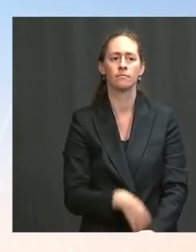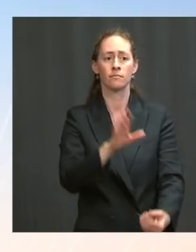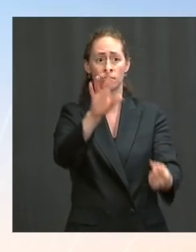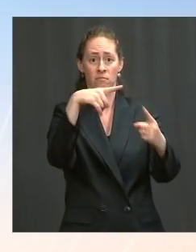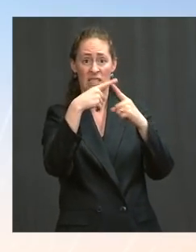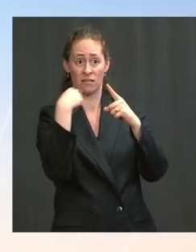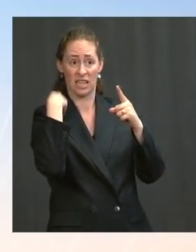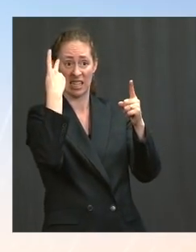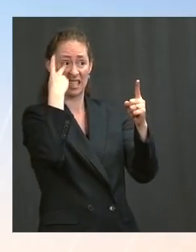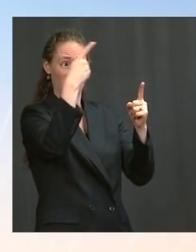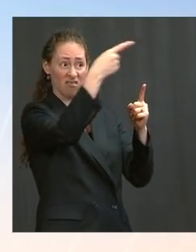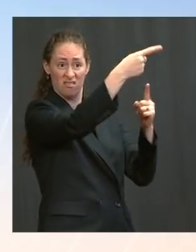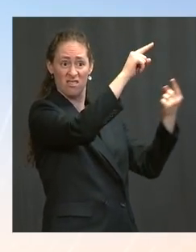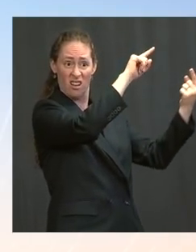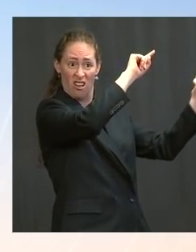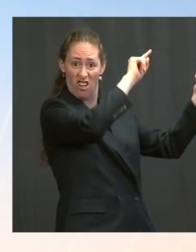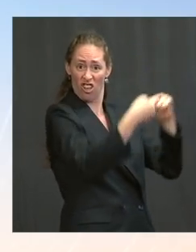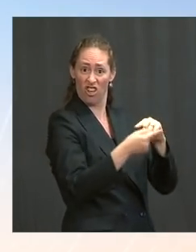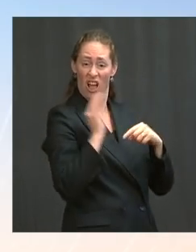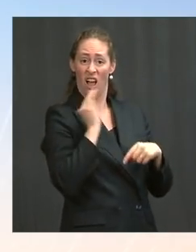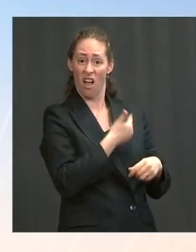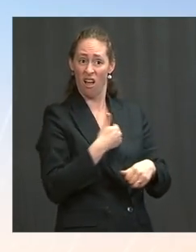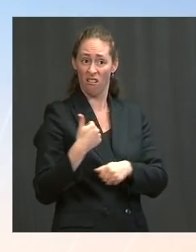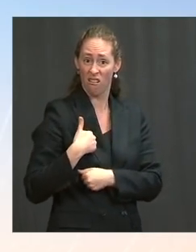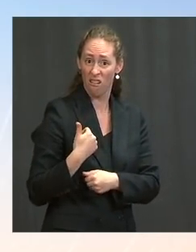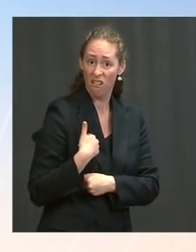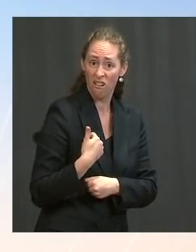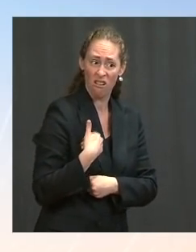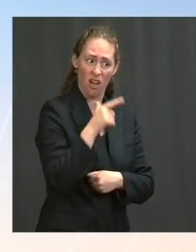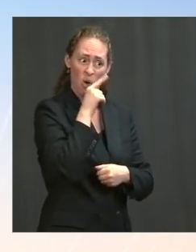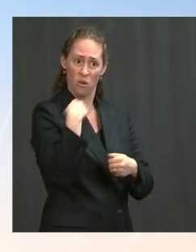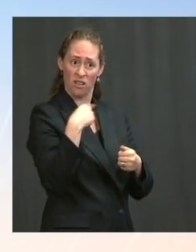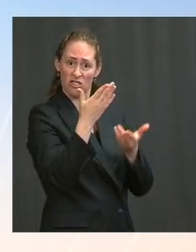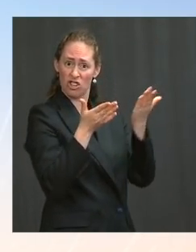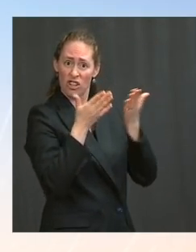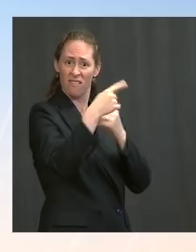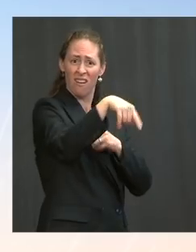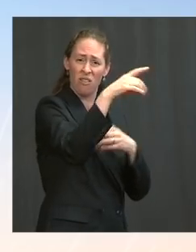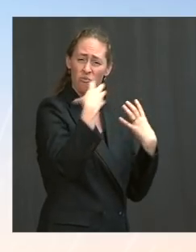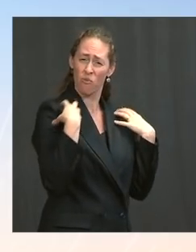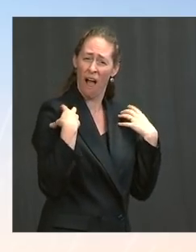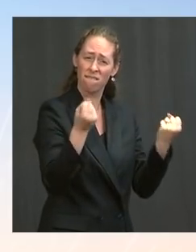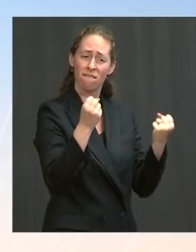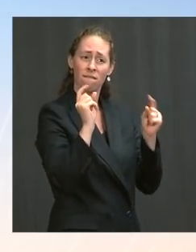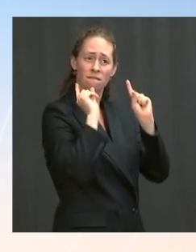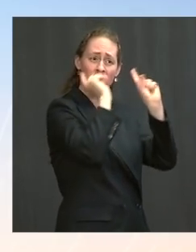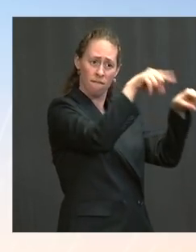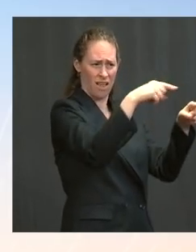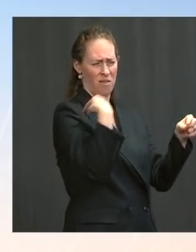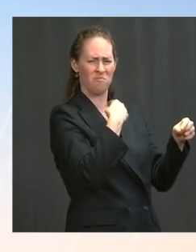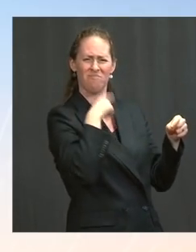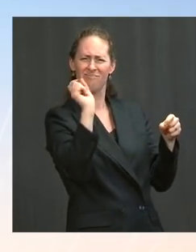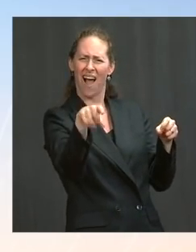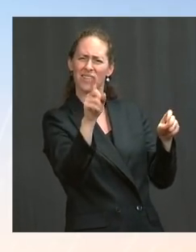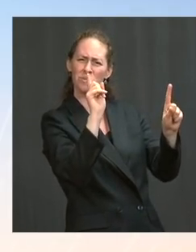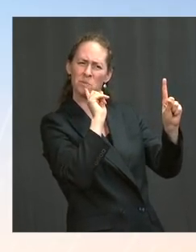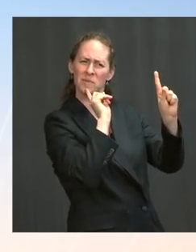that threaten our troops -- our men and women serving bravely overseas -- and responding to those certainly qualifies as self-defense.